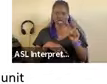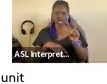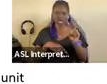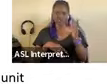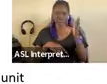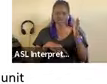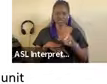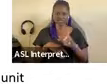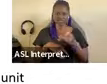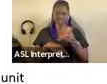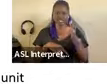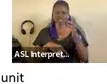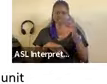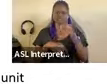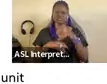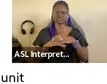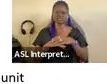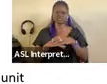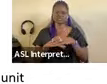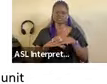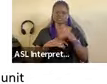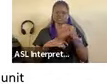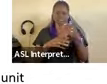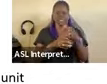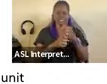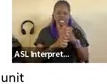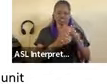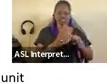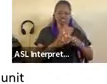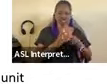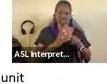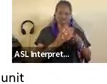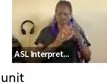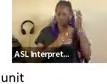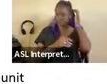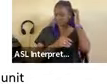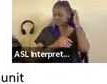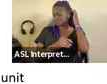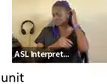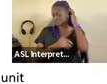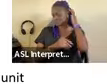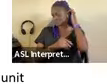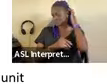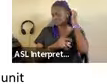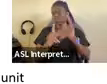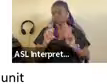community location where people can come to get tested, receive support, and the